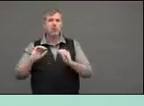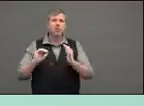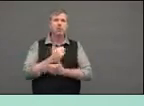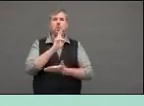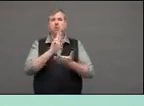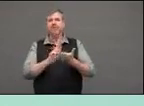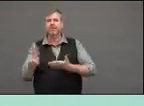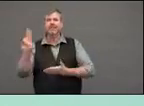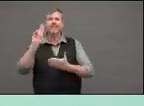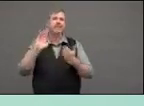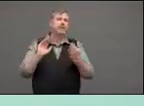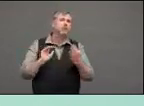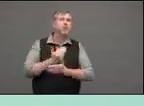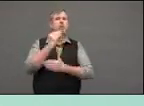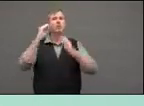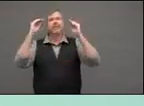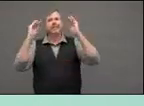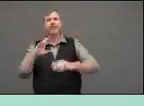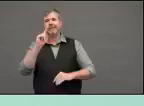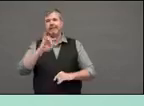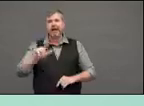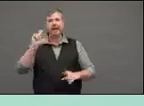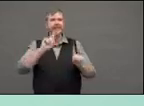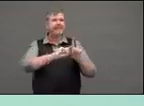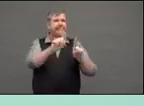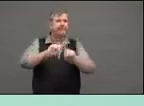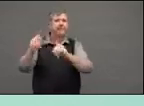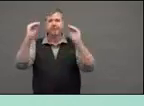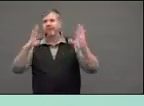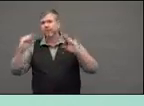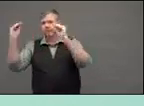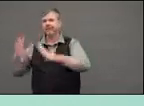it's definitely going to be difficult and so you know there's something else